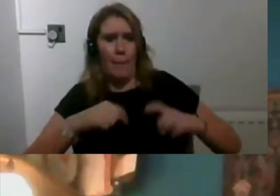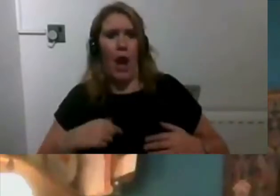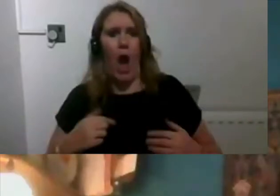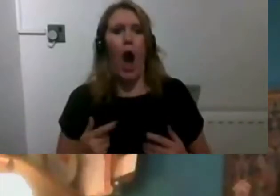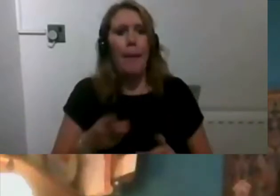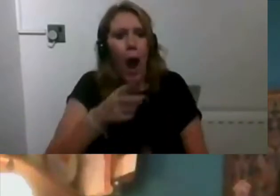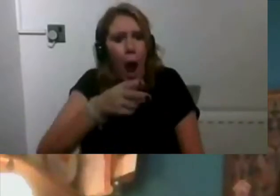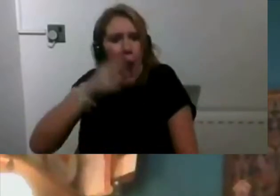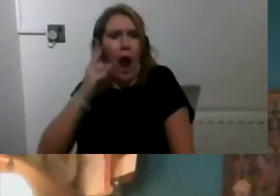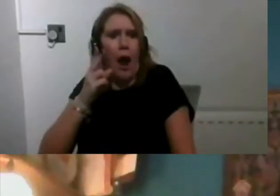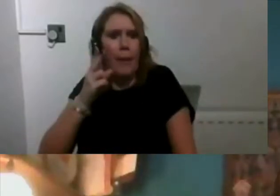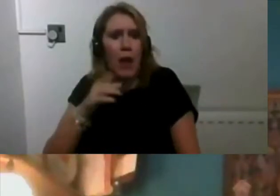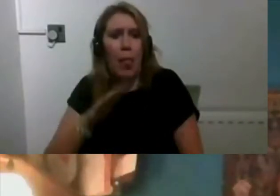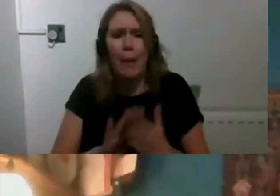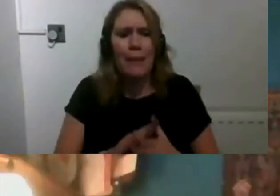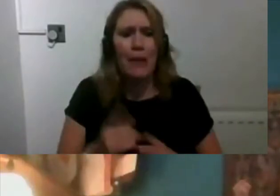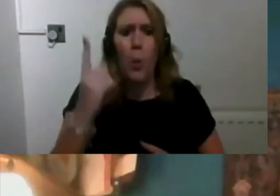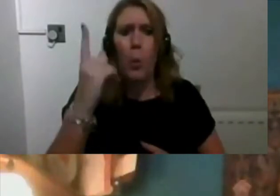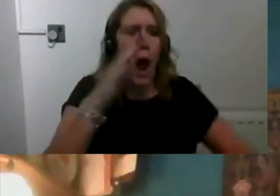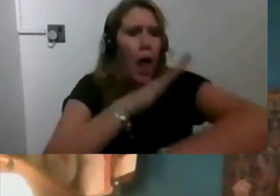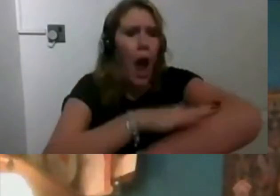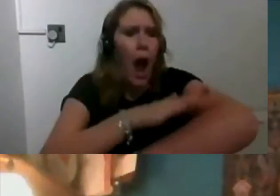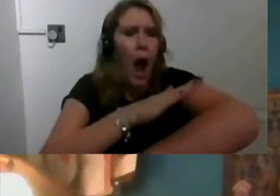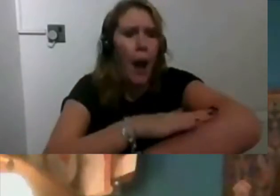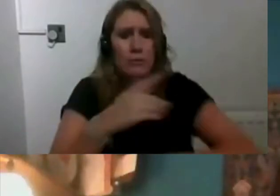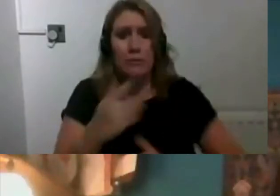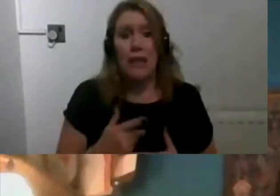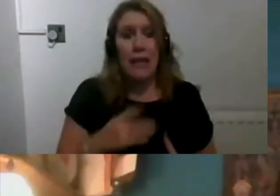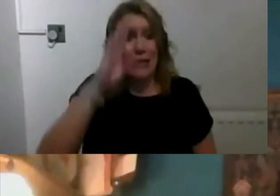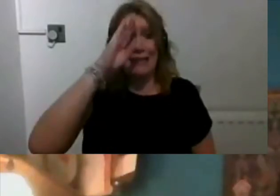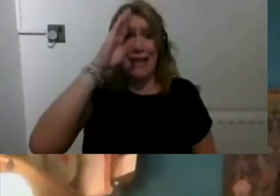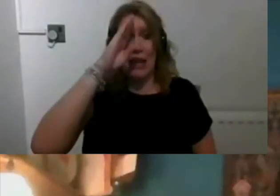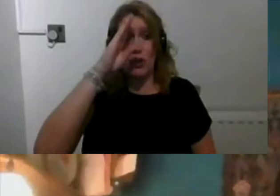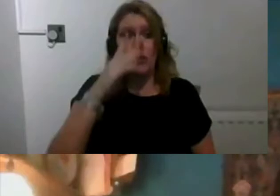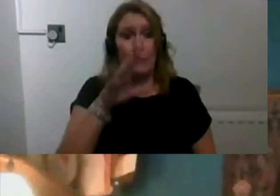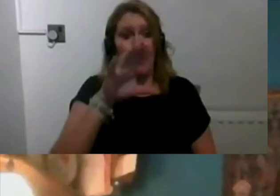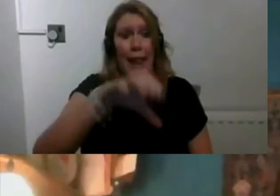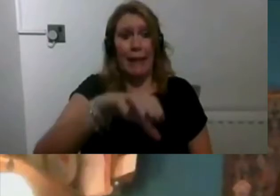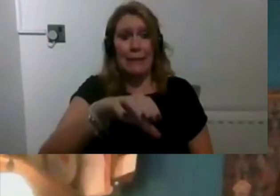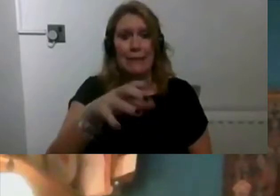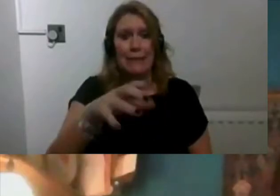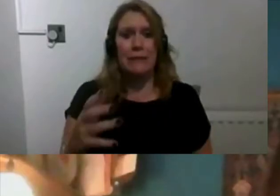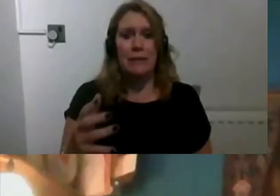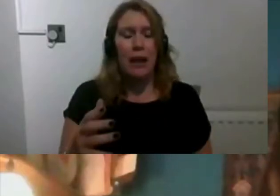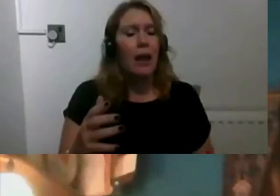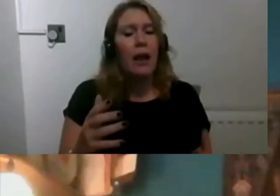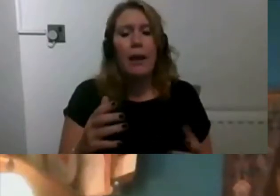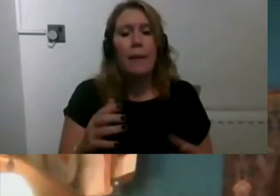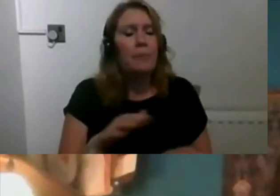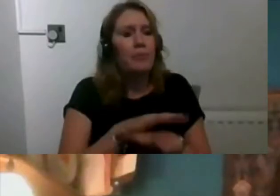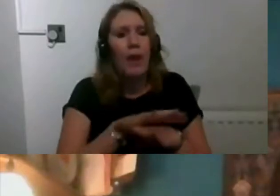extremely dangerous' please. I am not taking a drug with 'trip' in it.